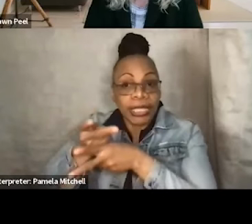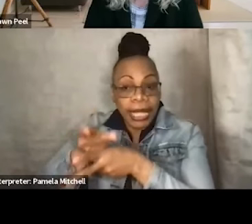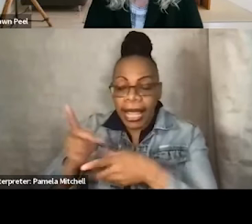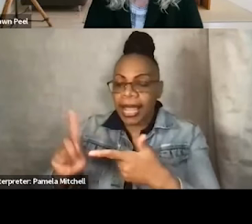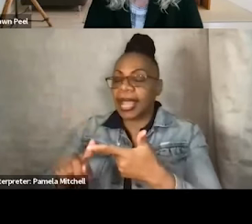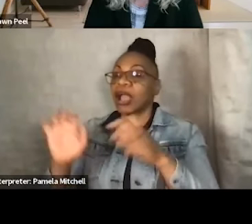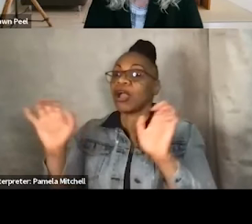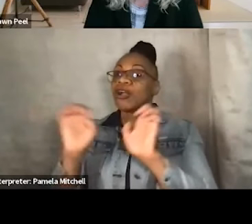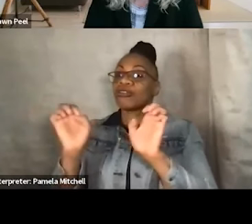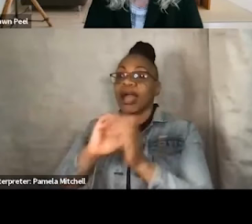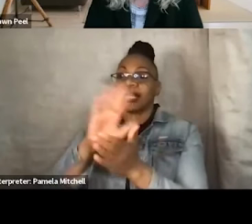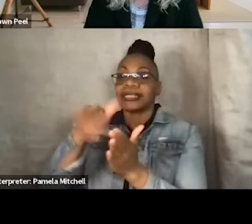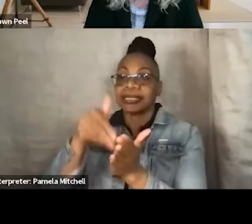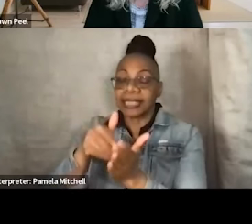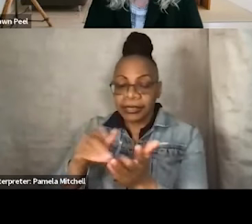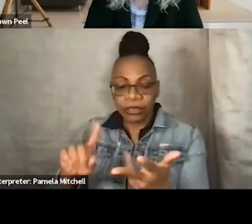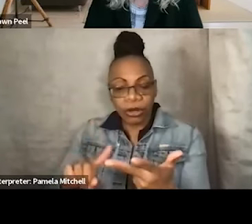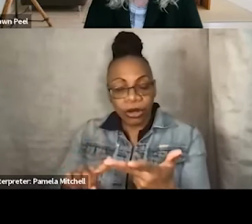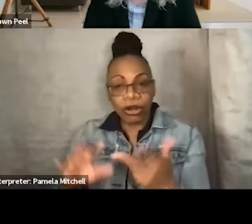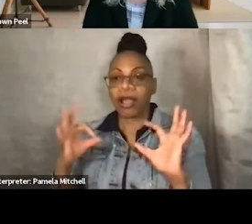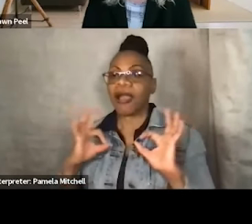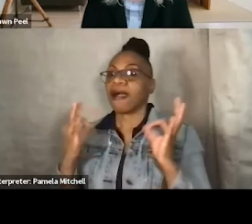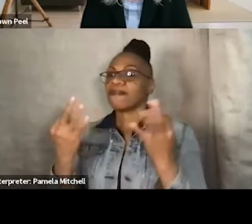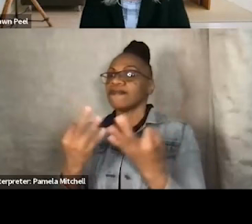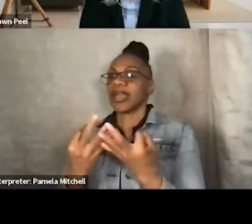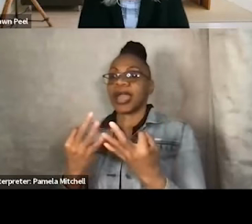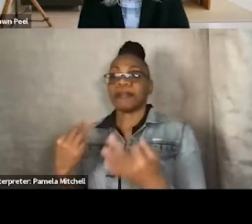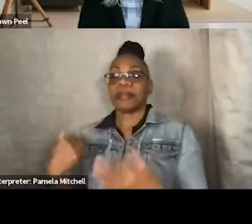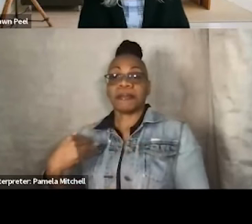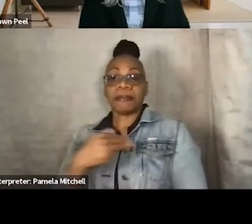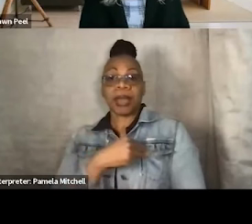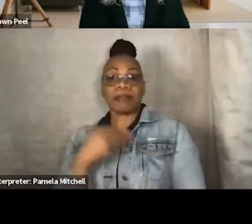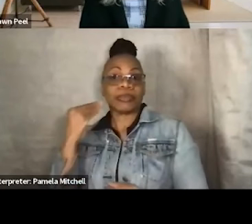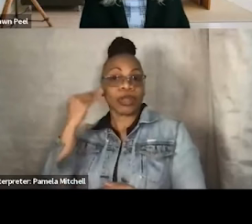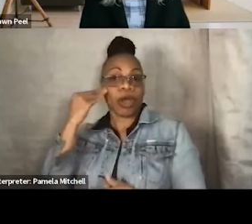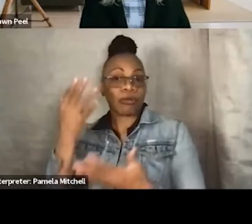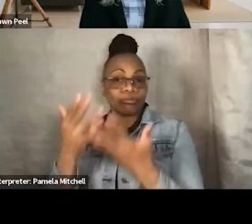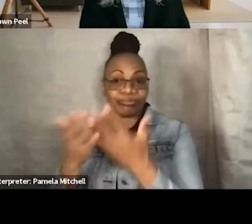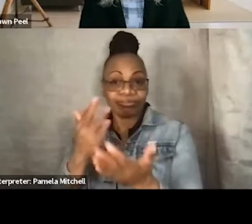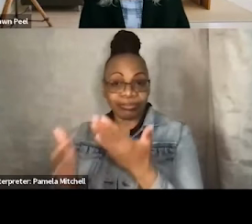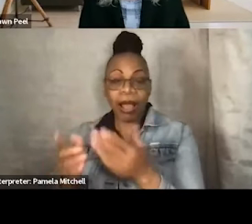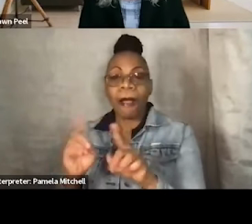another family member's home, wherever that might be. In the past that's been quite a struggle.